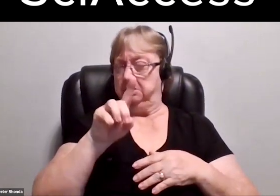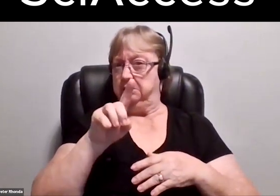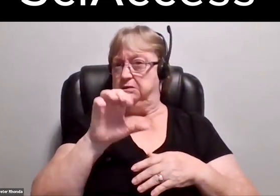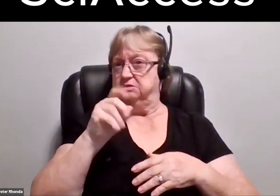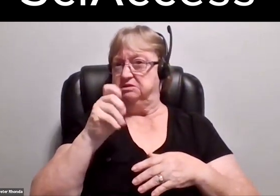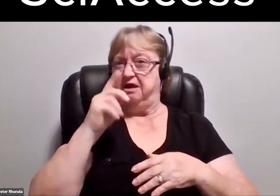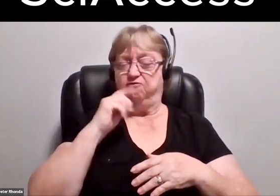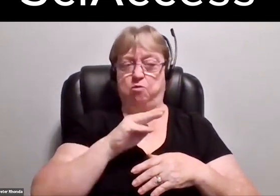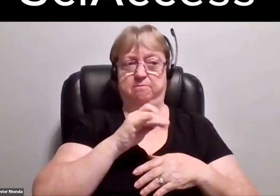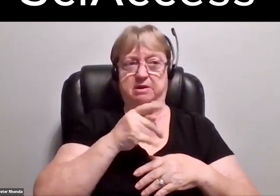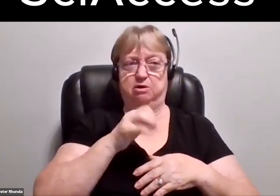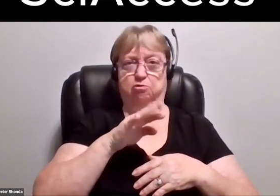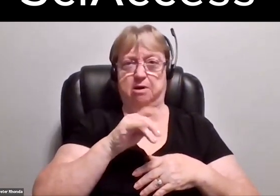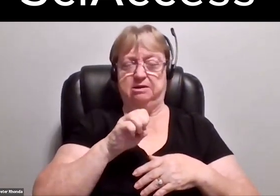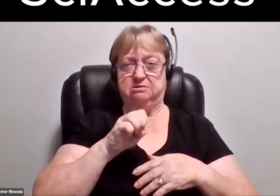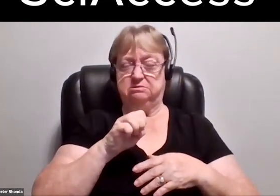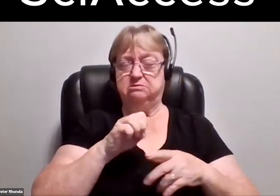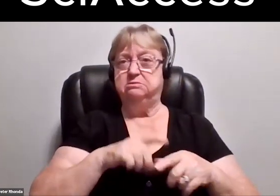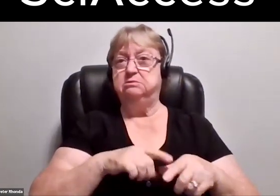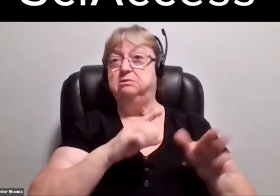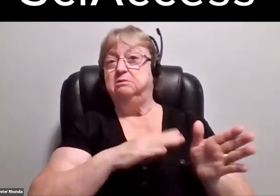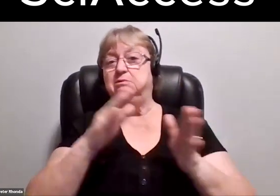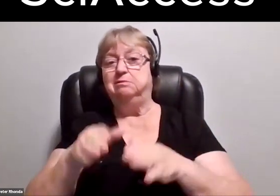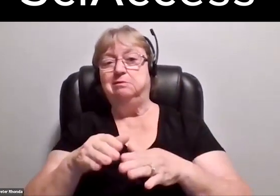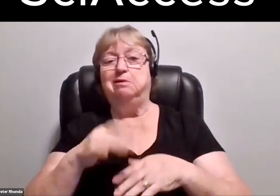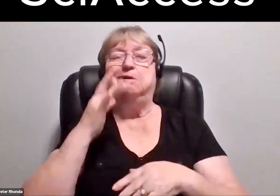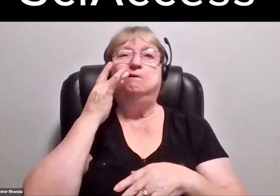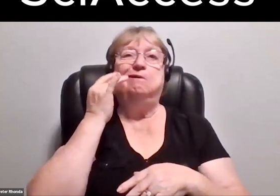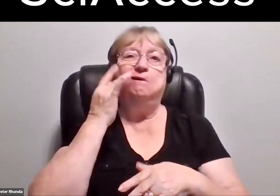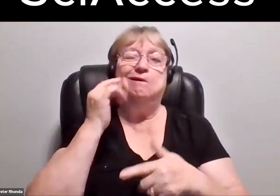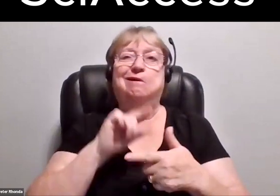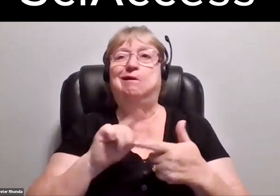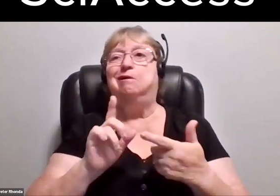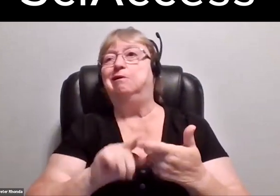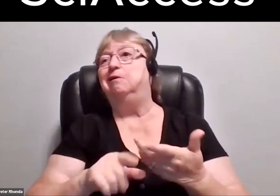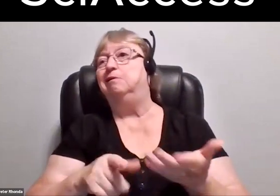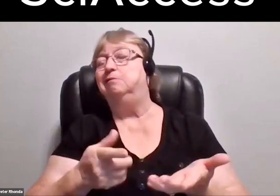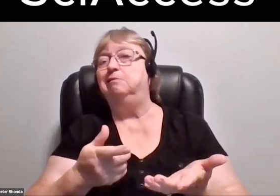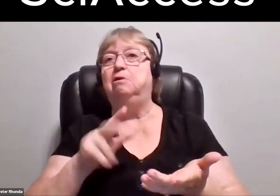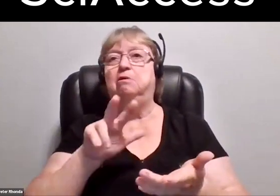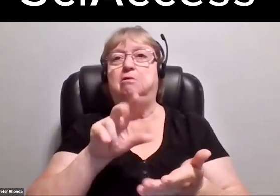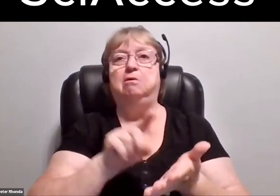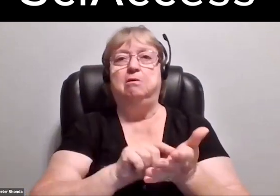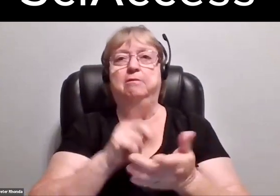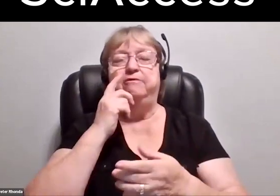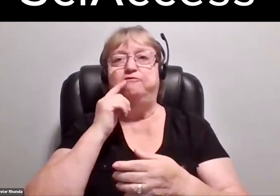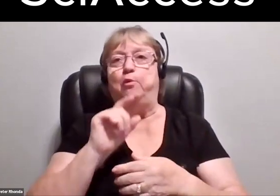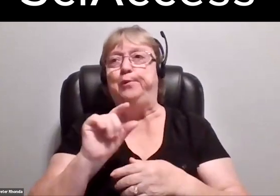Then I have some images of some little anime cat figures, a 3D print of a little piano,